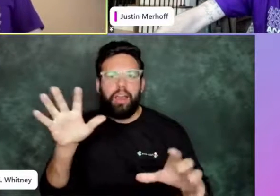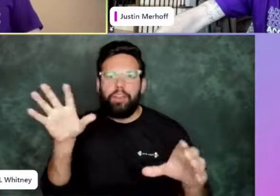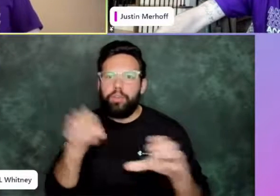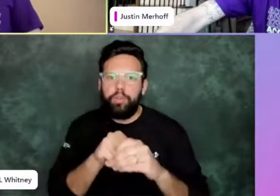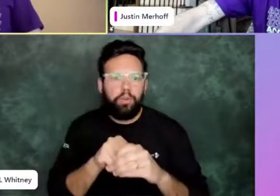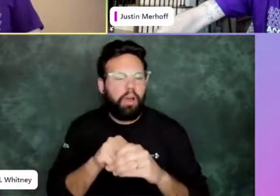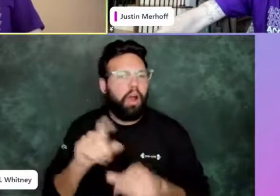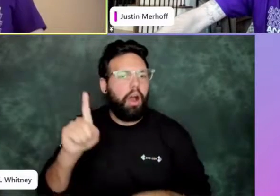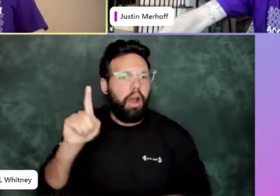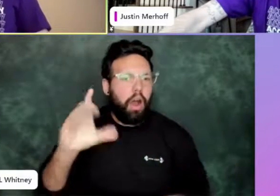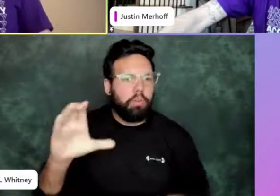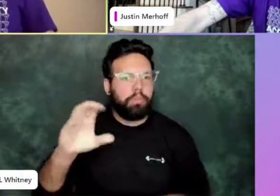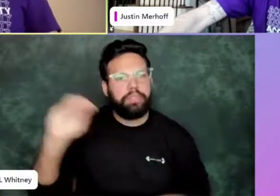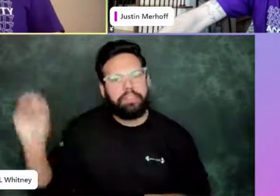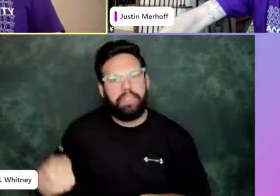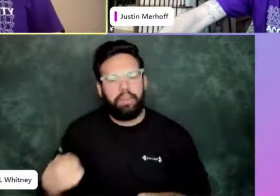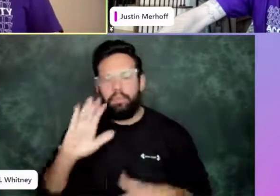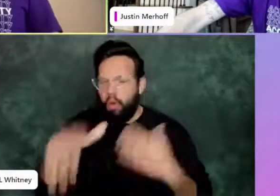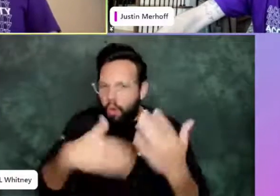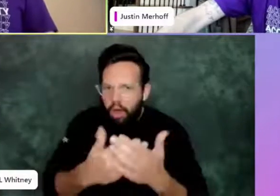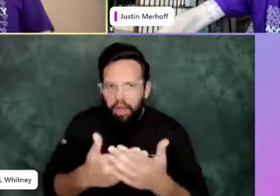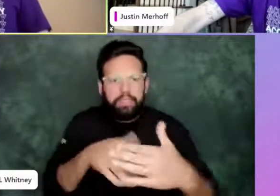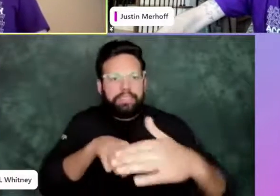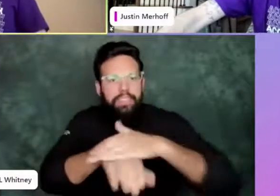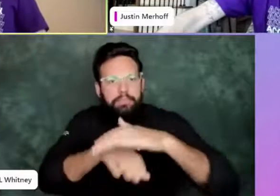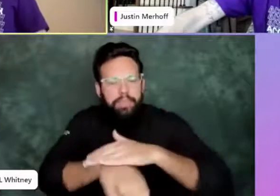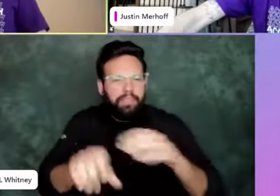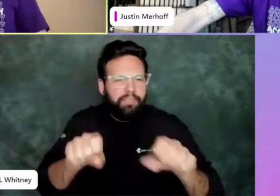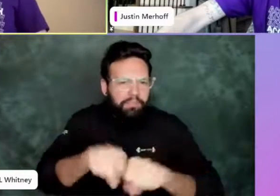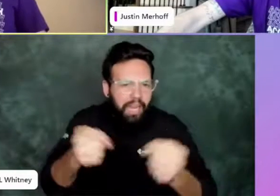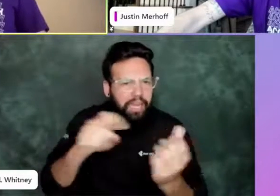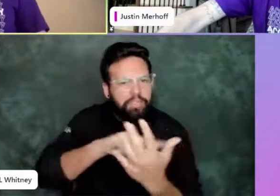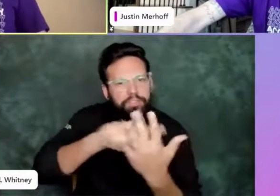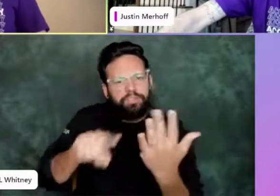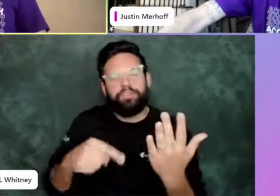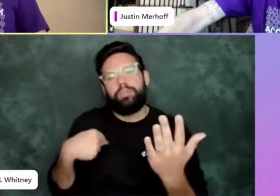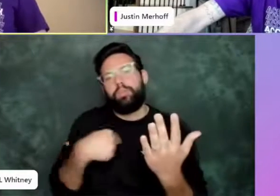So we always recommend some level of manual testing